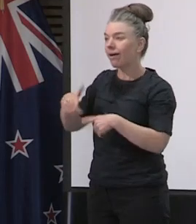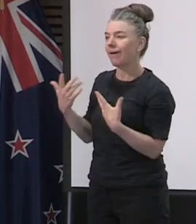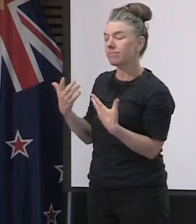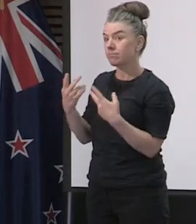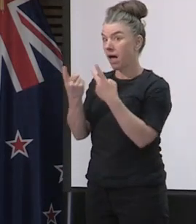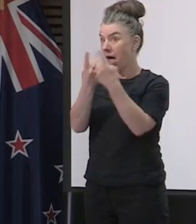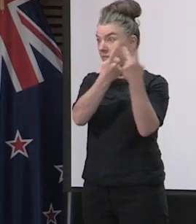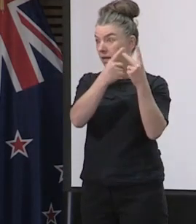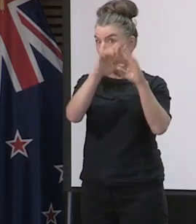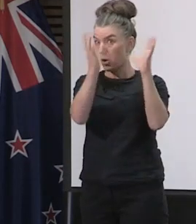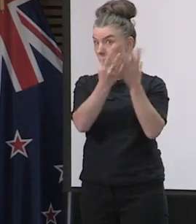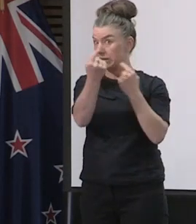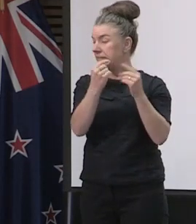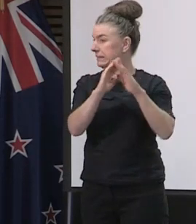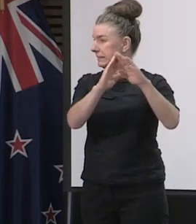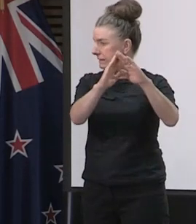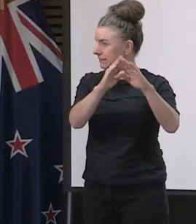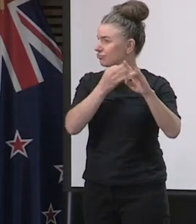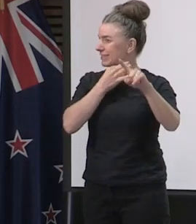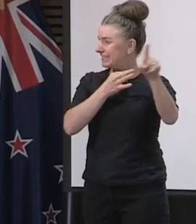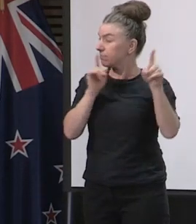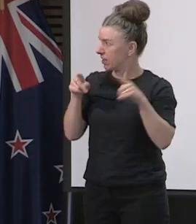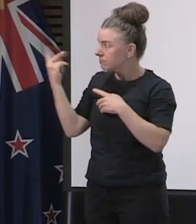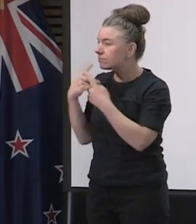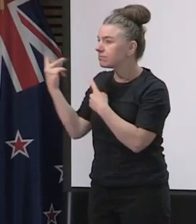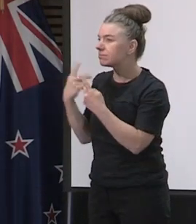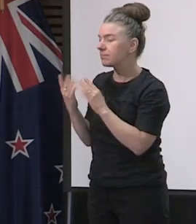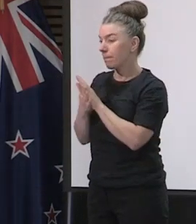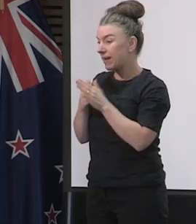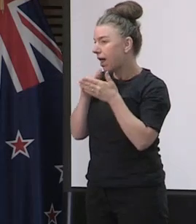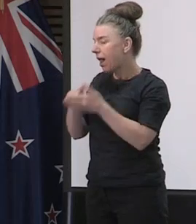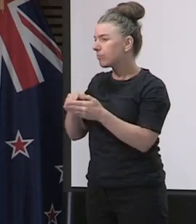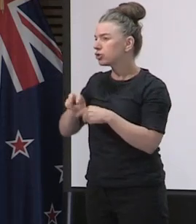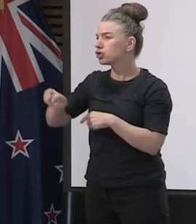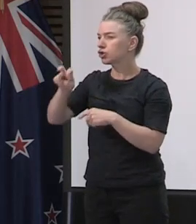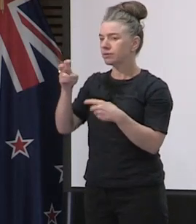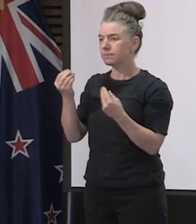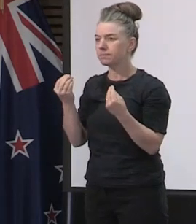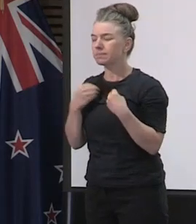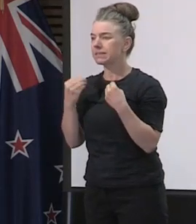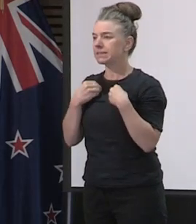tourism and trade opportunities while our borders have to stay closed to the rest of the world.